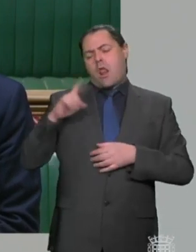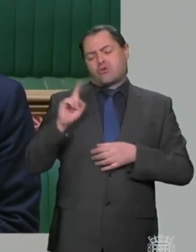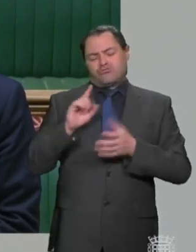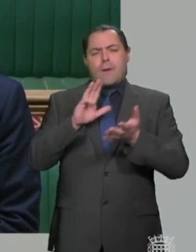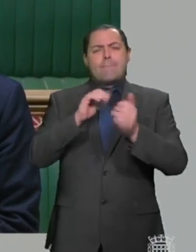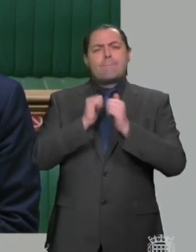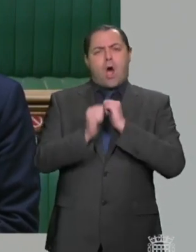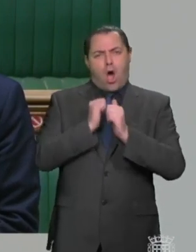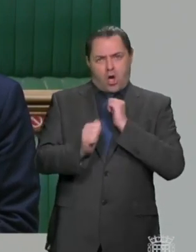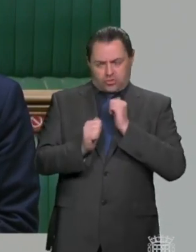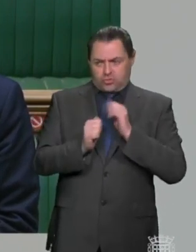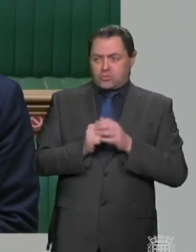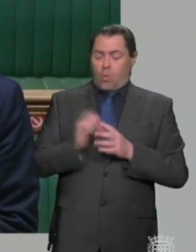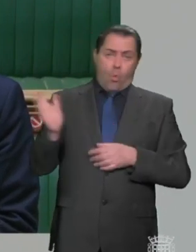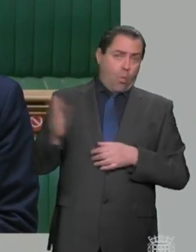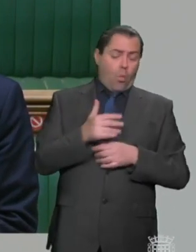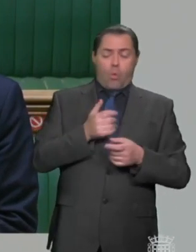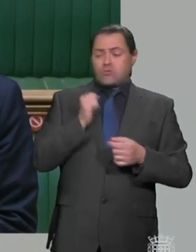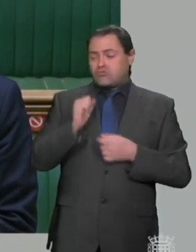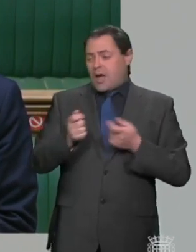All train operators, including Southeastern in my hon. Friend’s constituency,